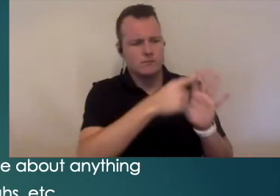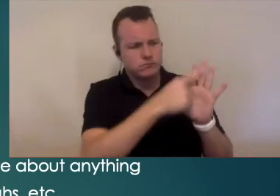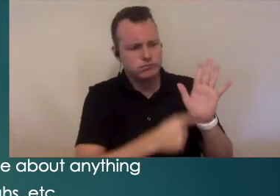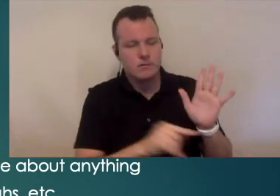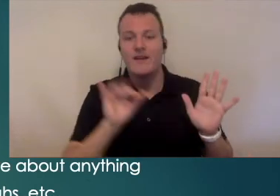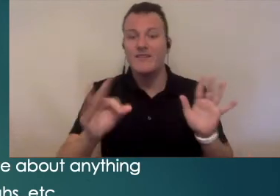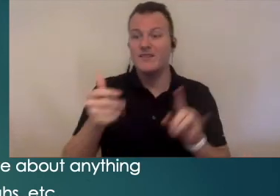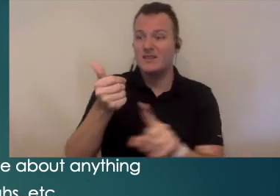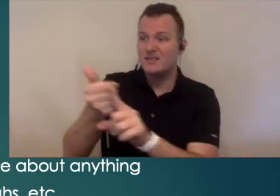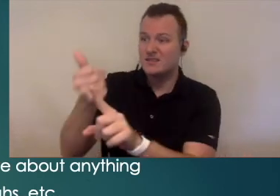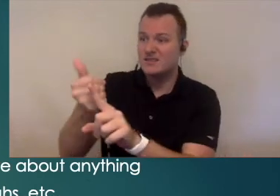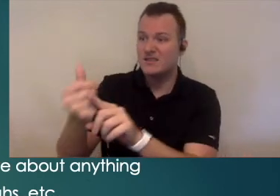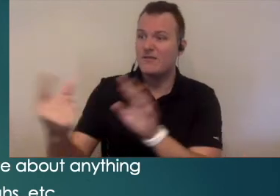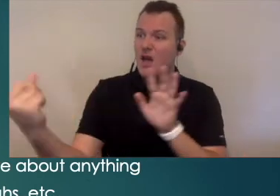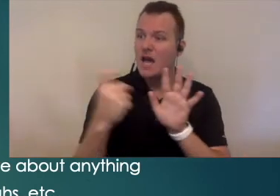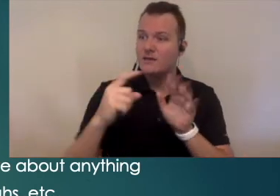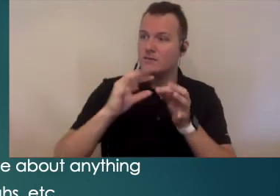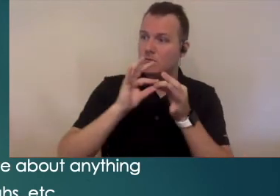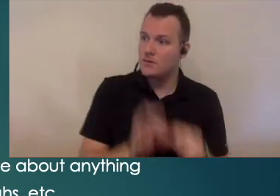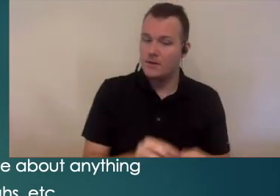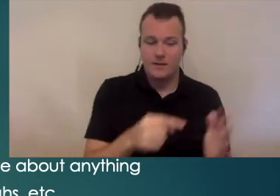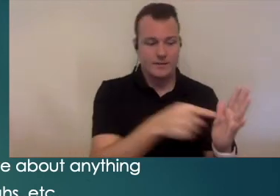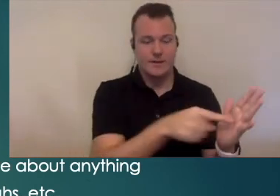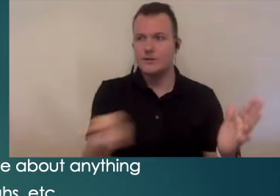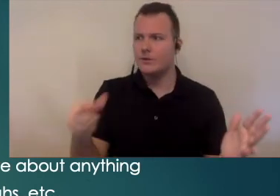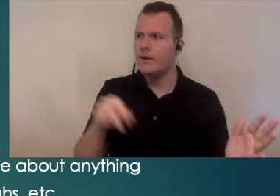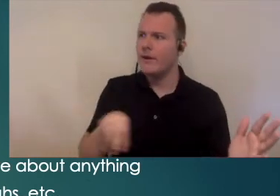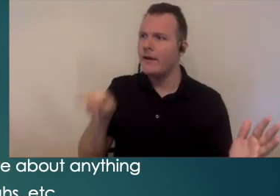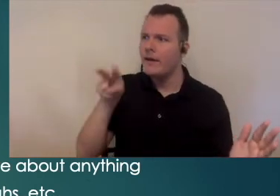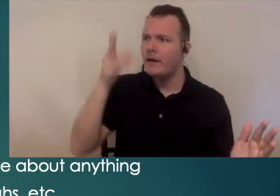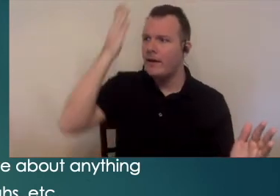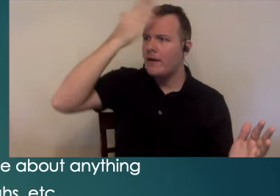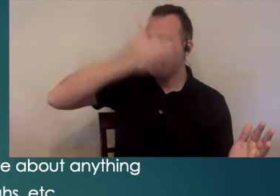interviewer brings up something that's on your resume, and you kind of blink